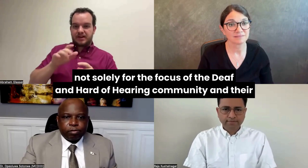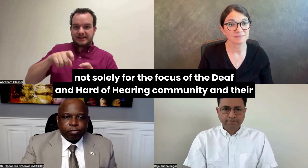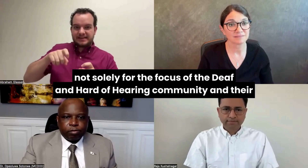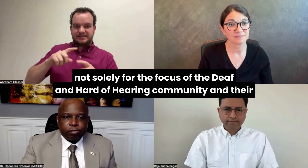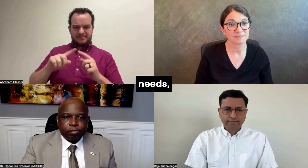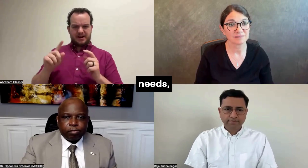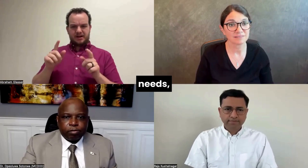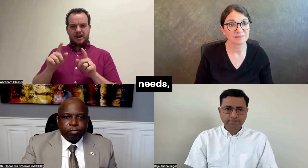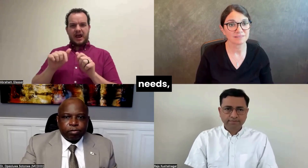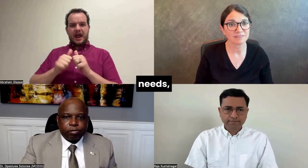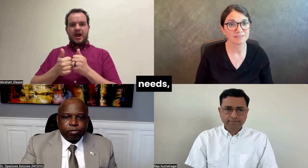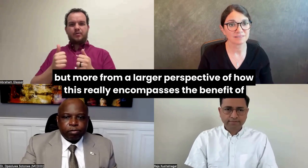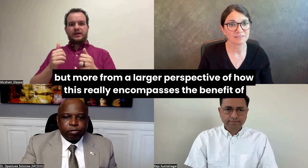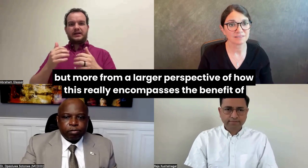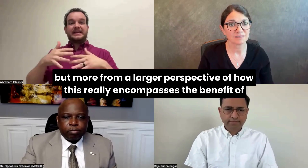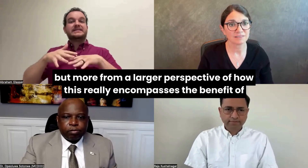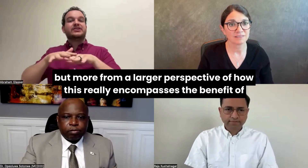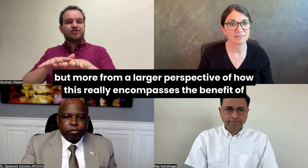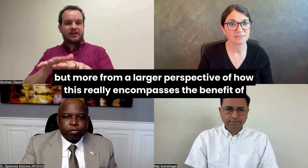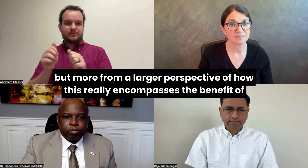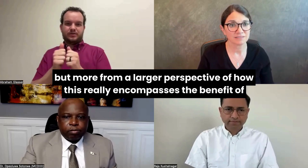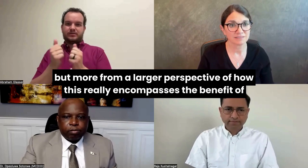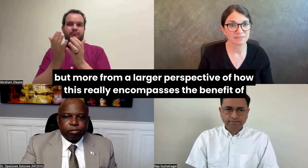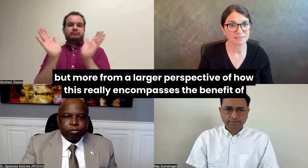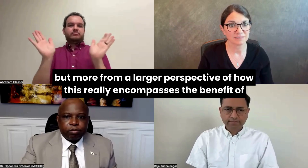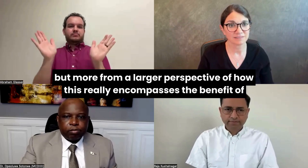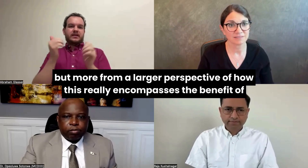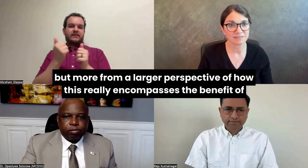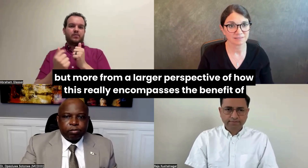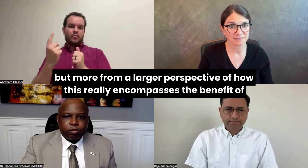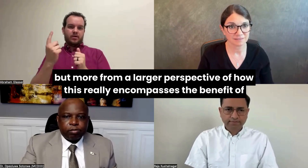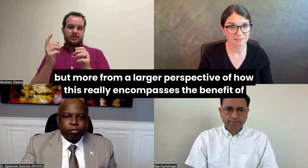but more from a larger perspective of how this really encompasses the benefit of